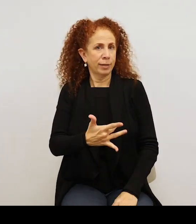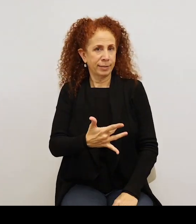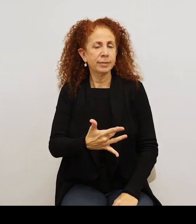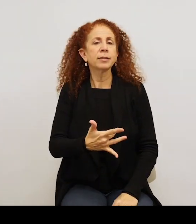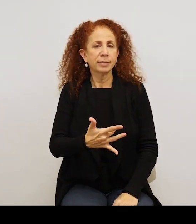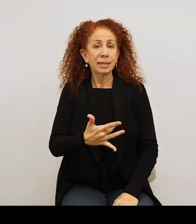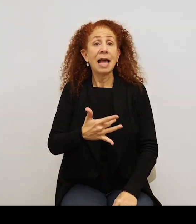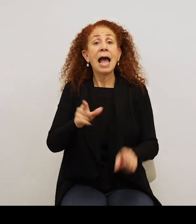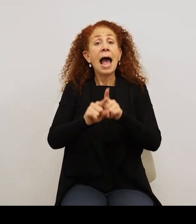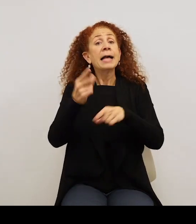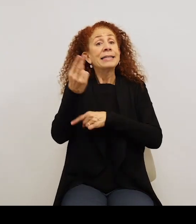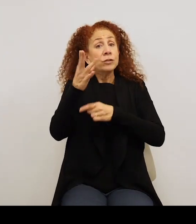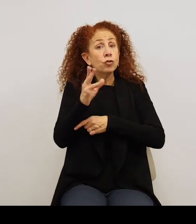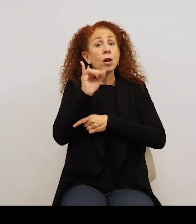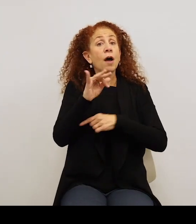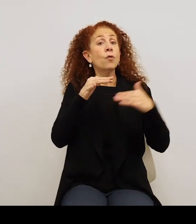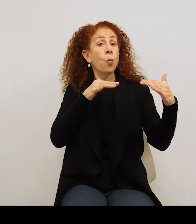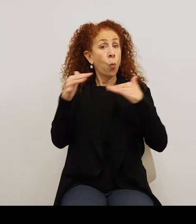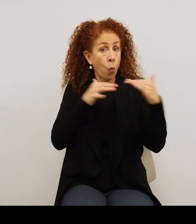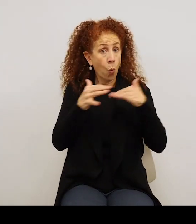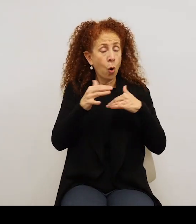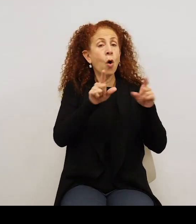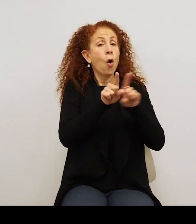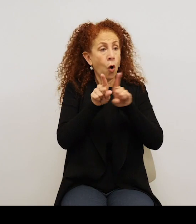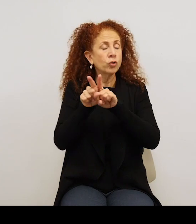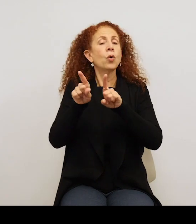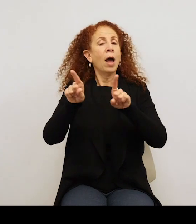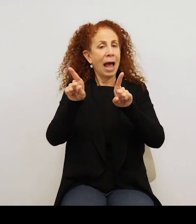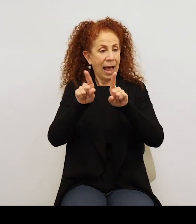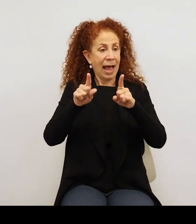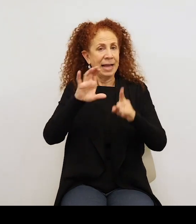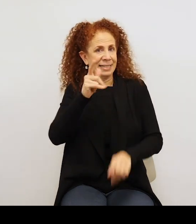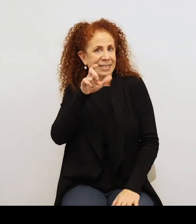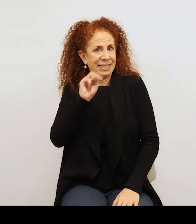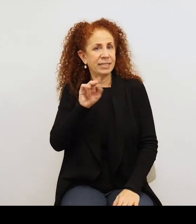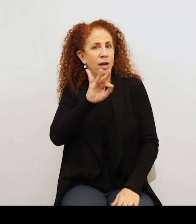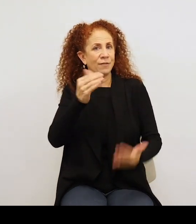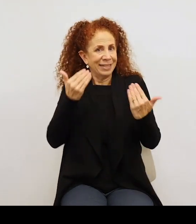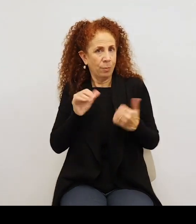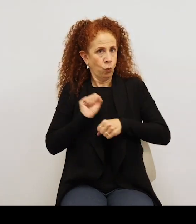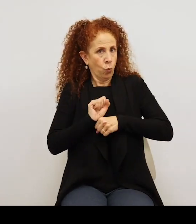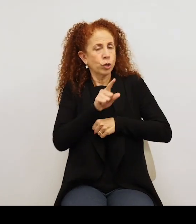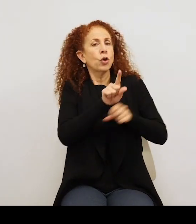And as a historian of warfare and as a citizen of the contemporary world, she also